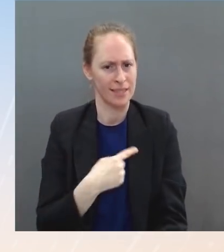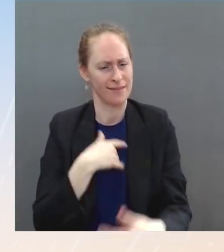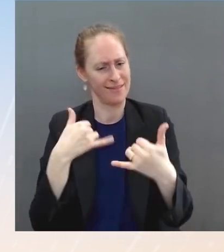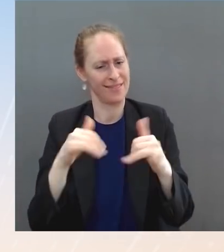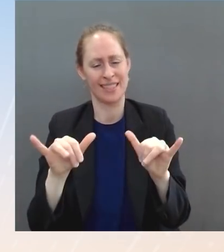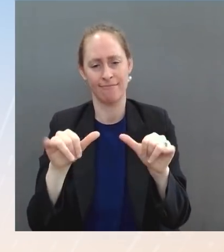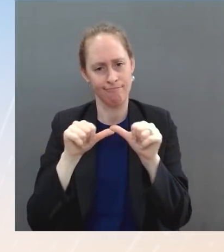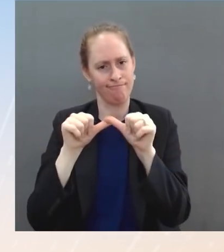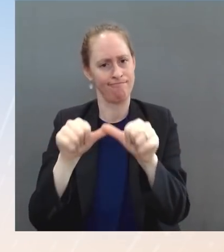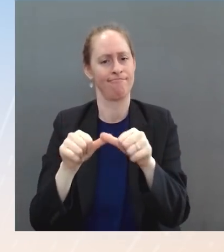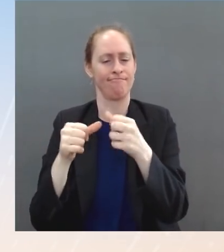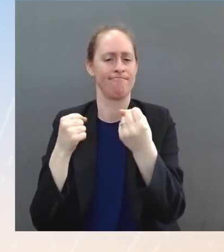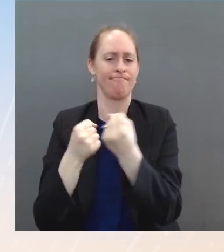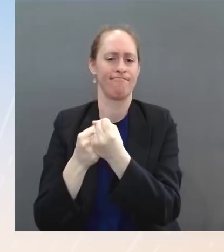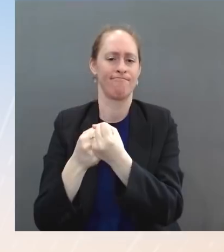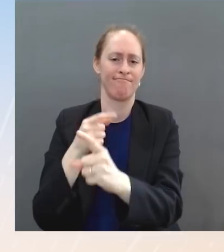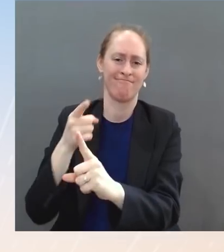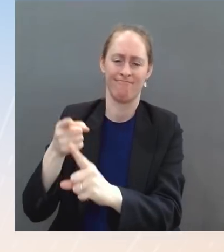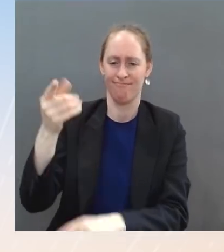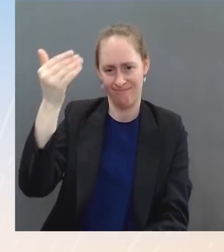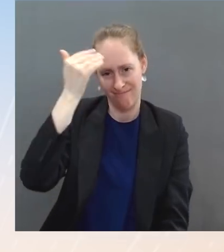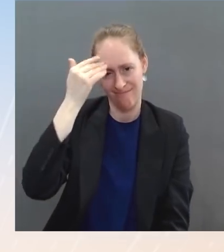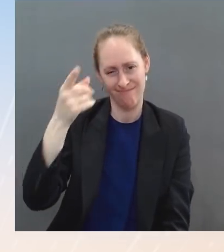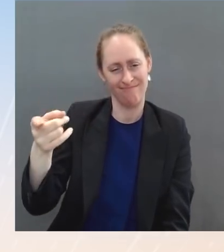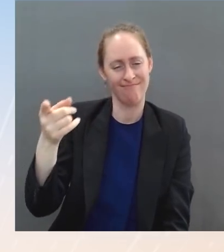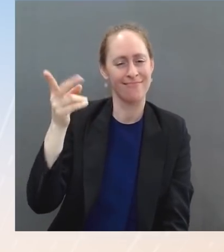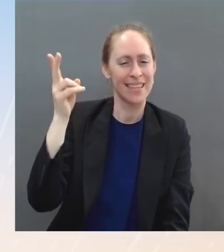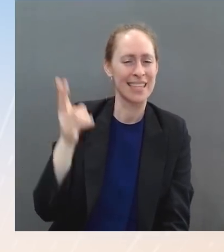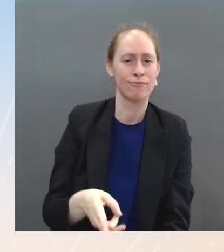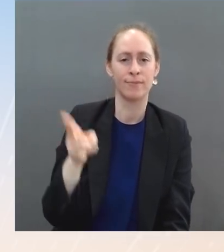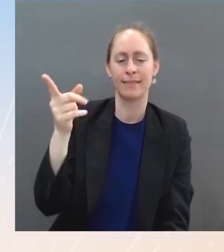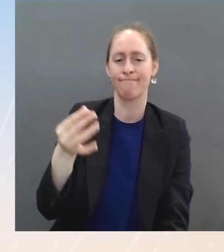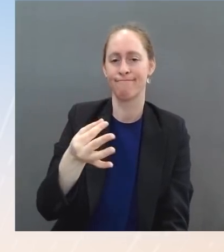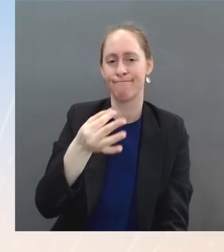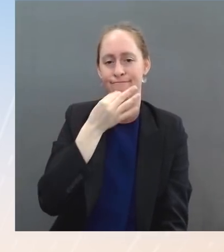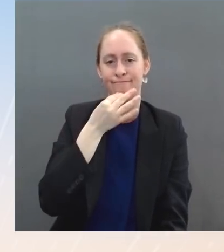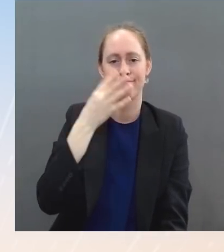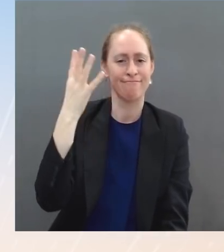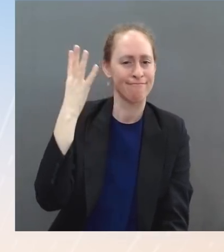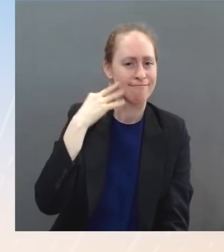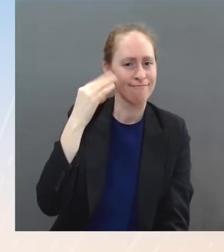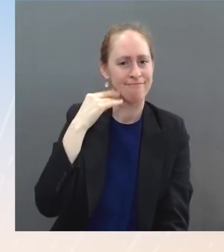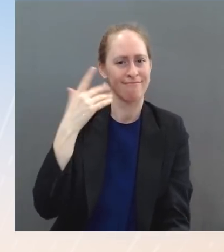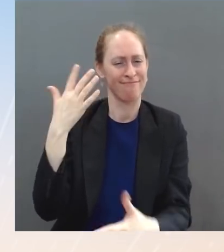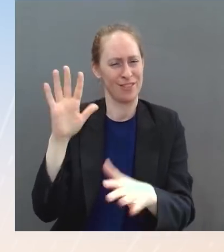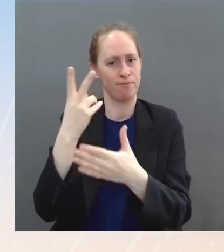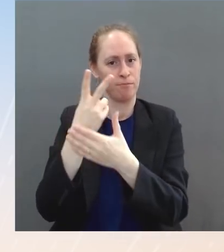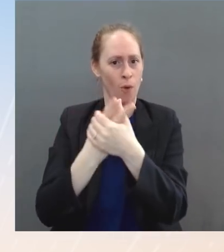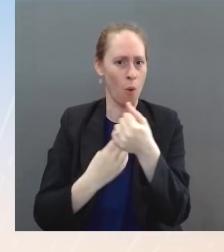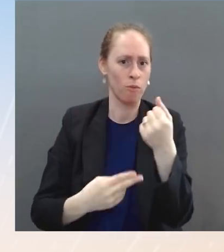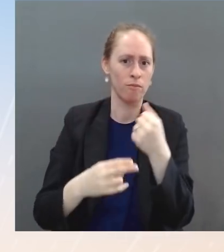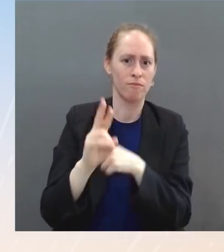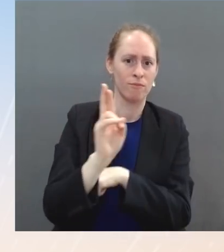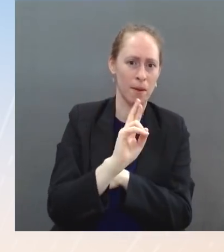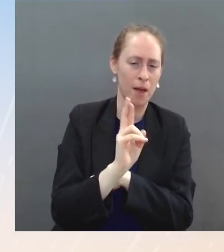But certainly, we're going to continue to work the phones up until the last moment here. But I can't make a prediction for you